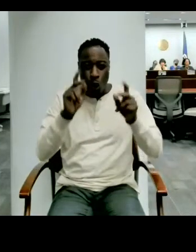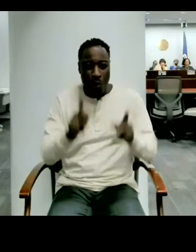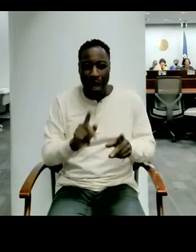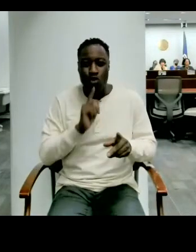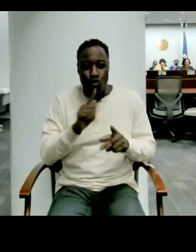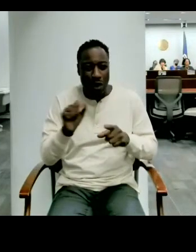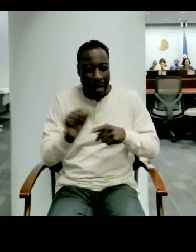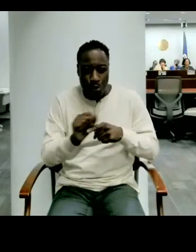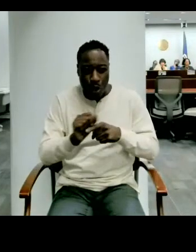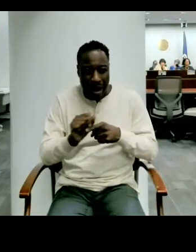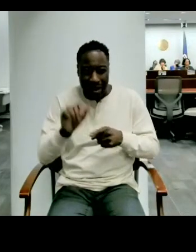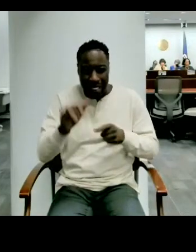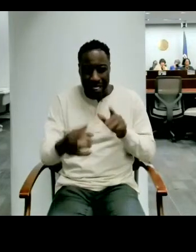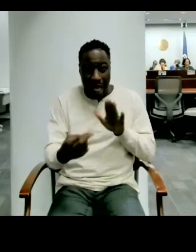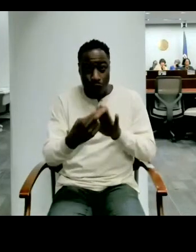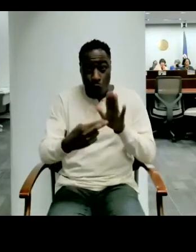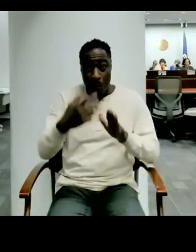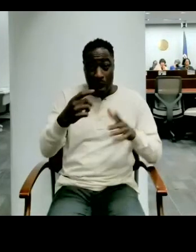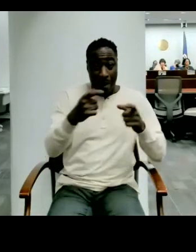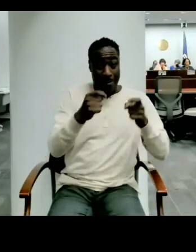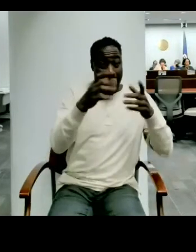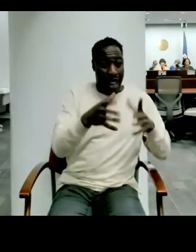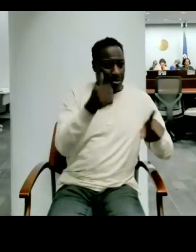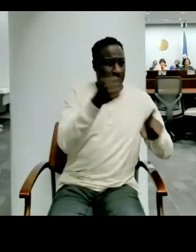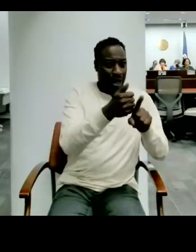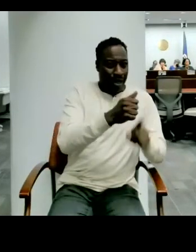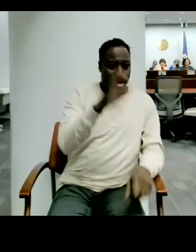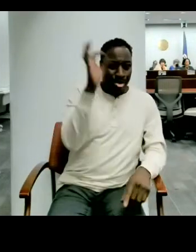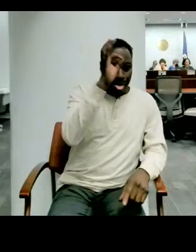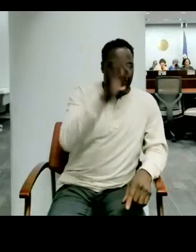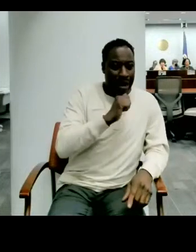you know, the manager doesn't know the policy or um, you know,